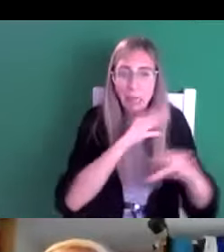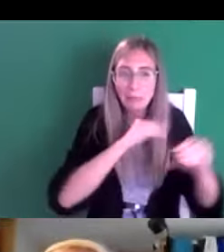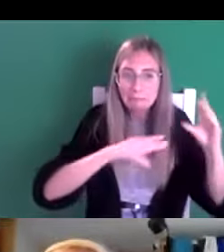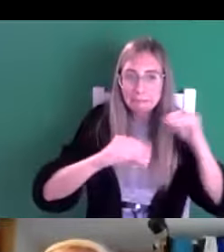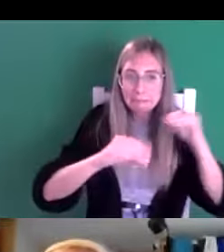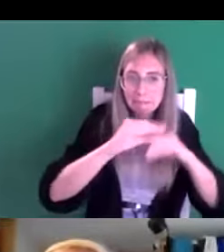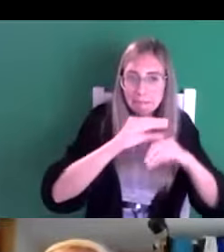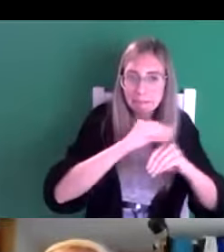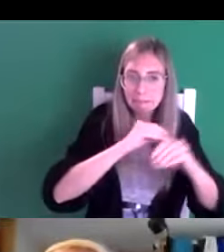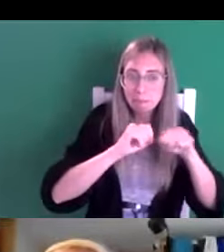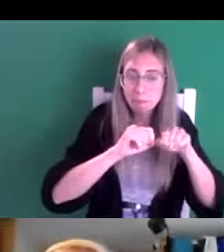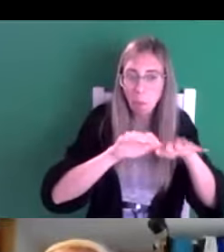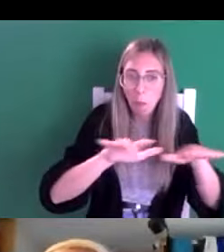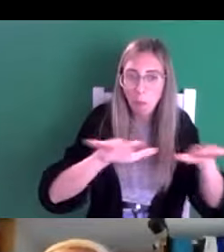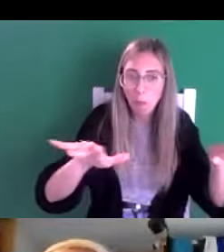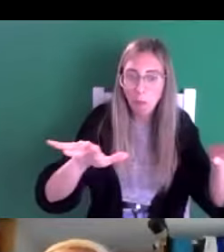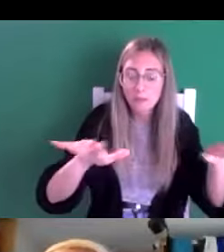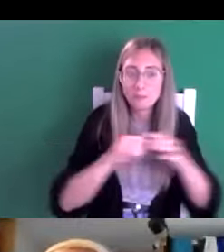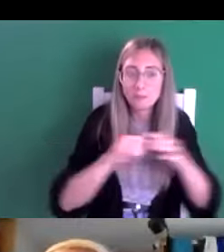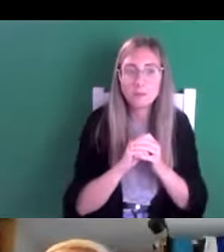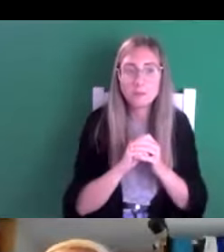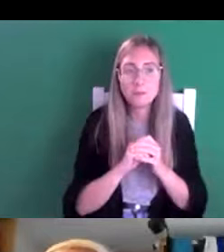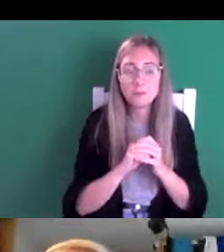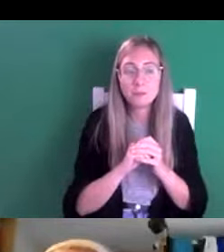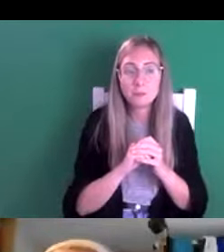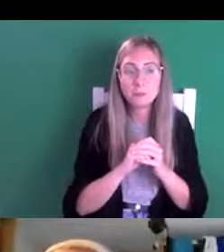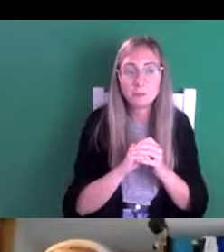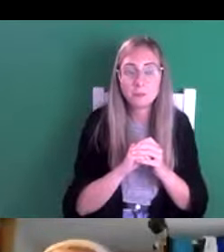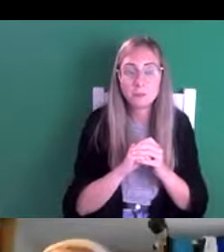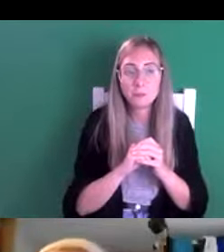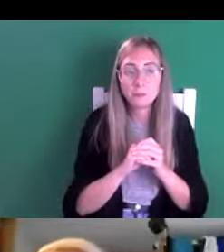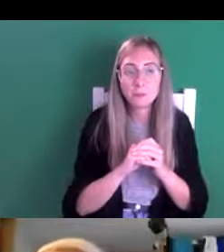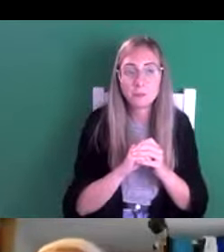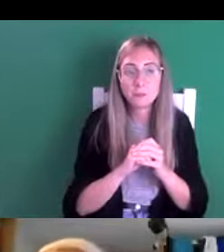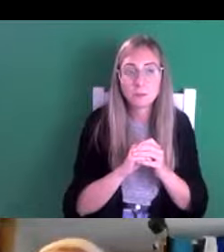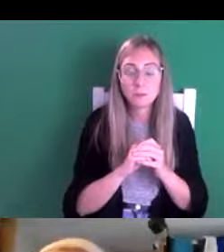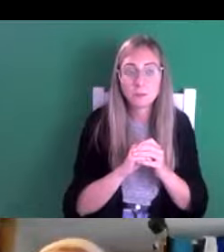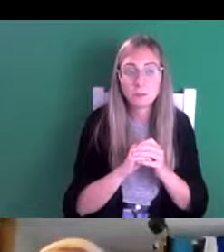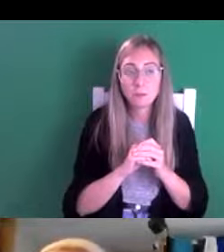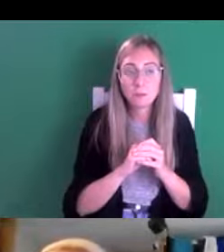get chinese no is that okay say charlie's whispers probably isn't you'll just get that thing where